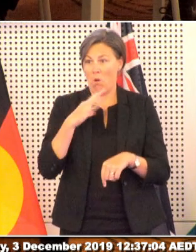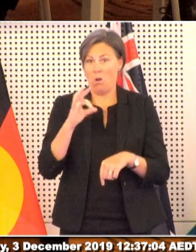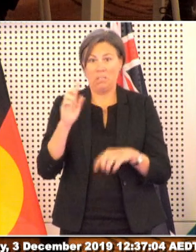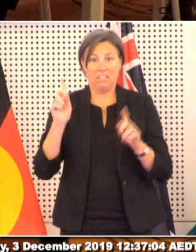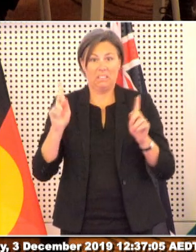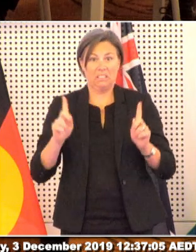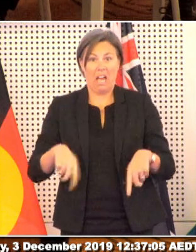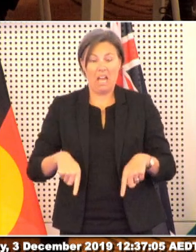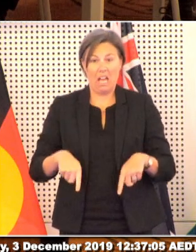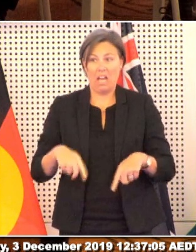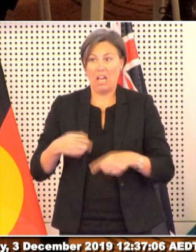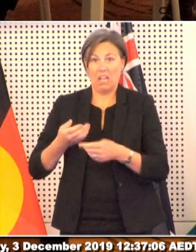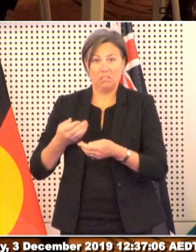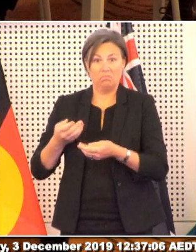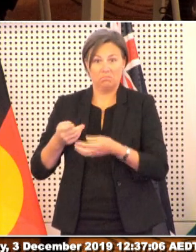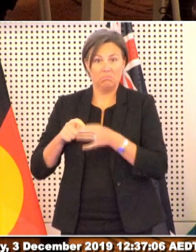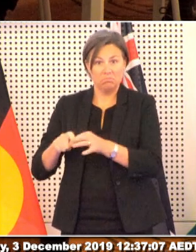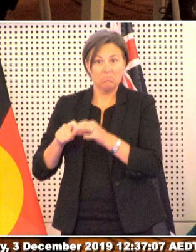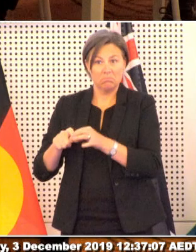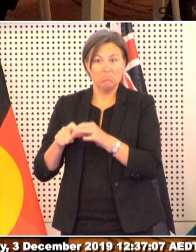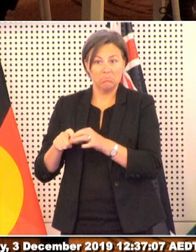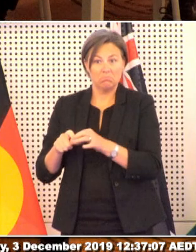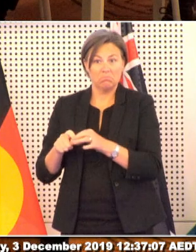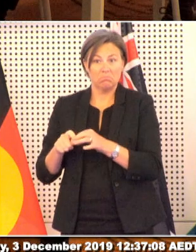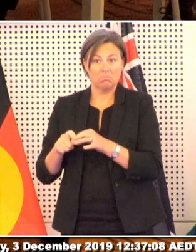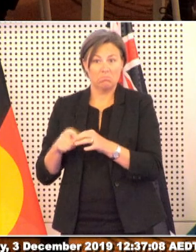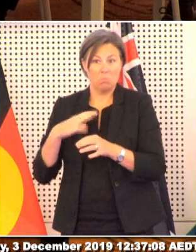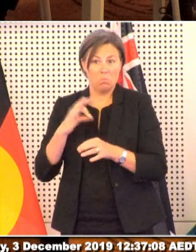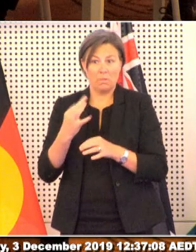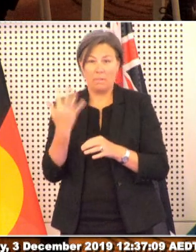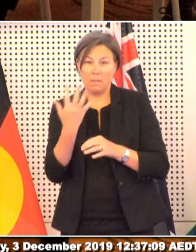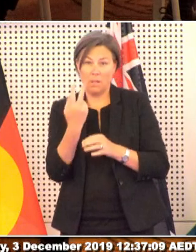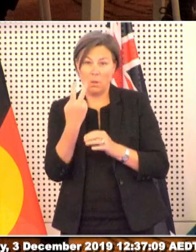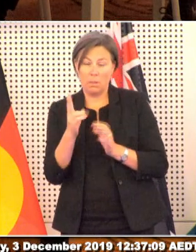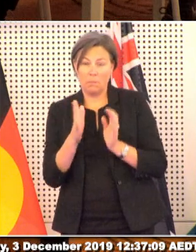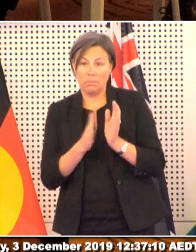- and we may complete 15 to 20 minutes and then we’ll continue.